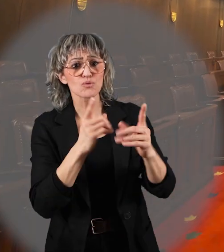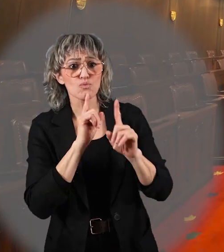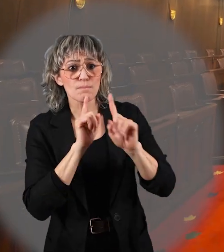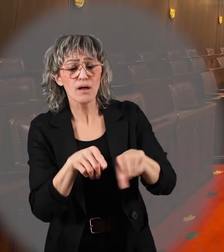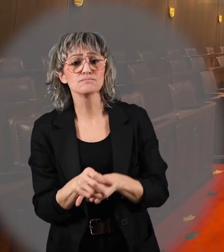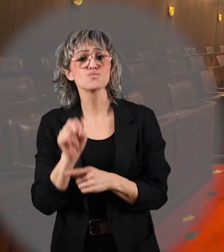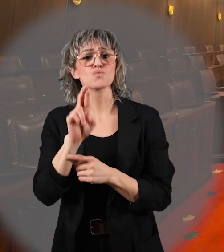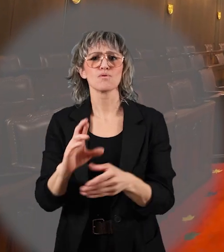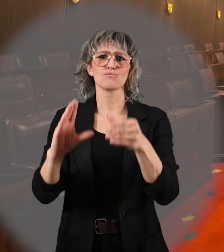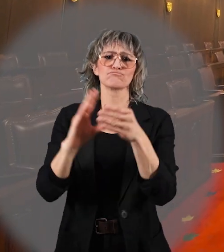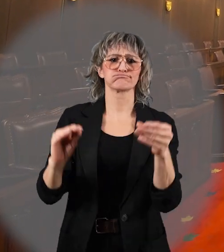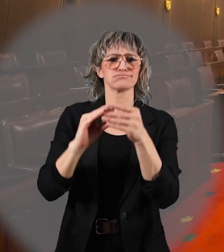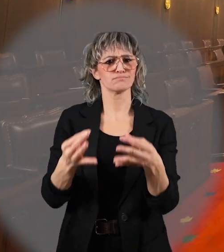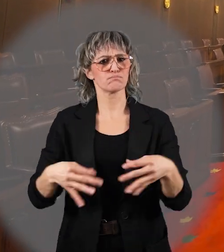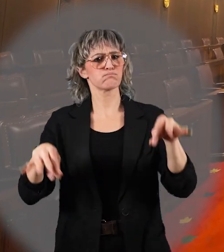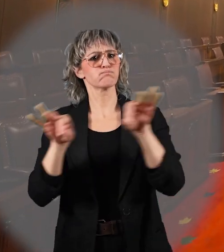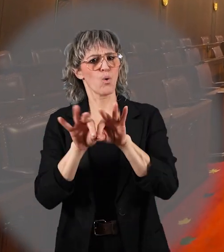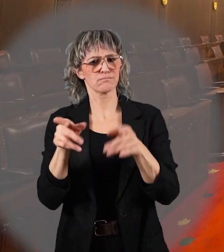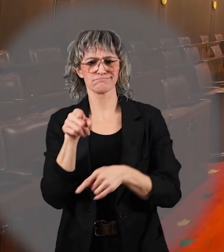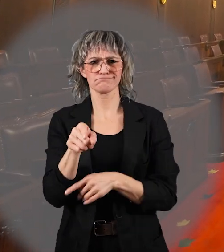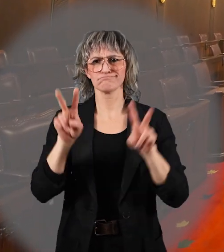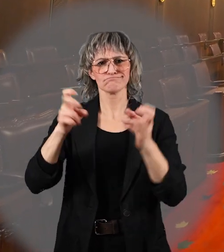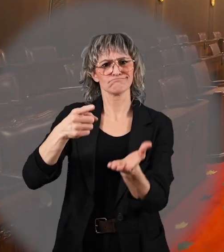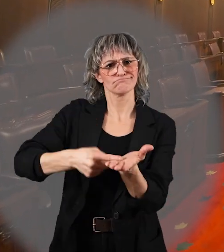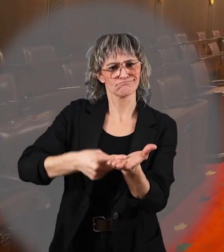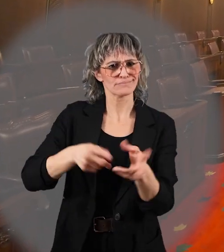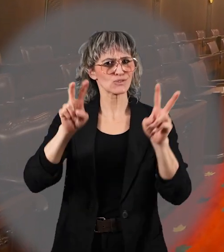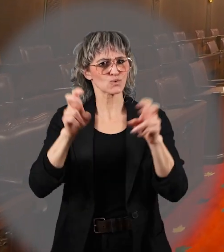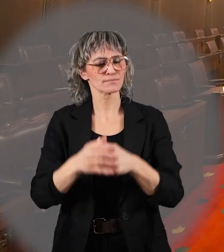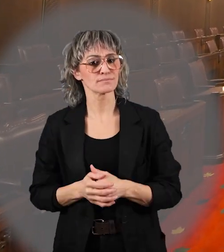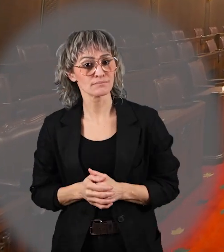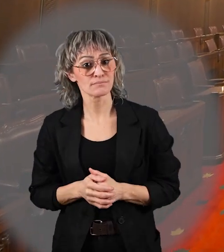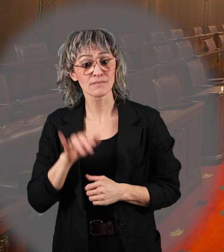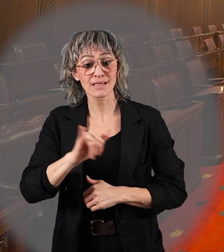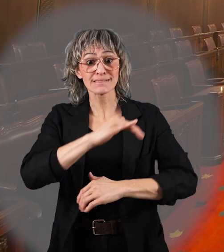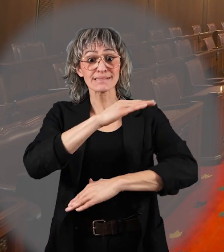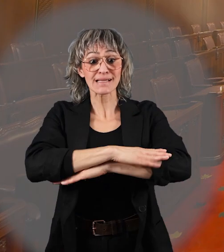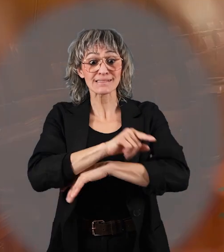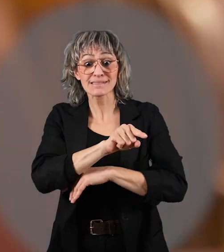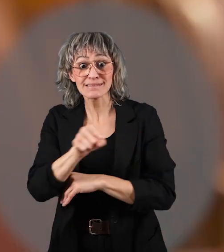This space is busy with activity when the Chamber is in session.